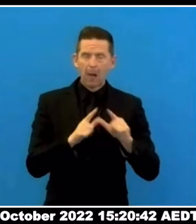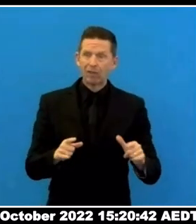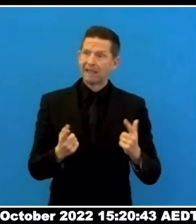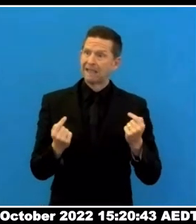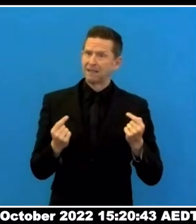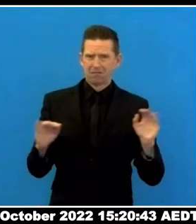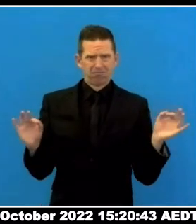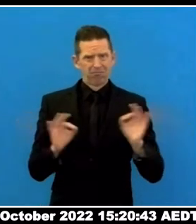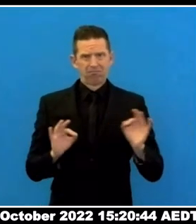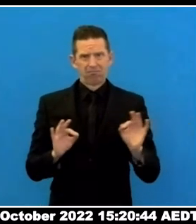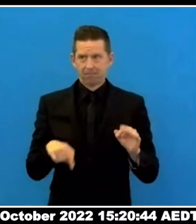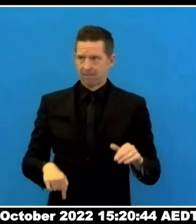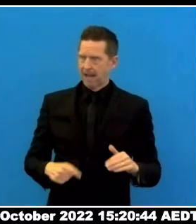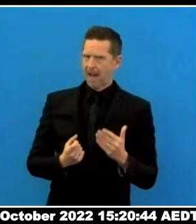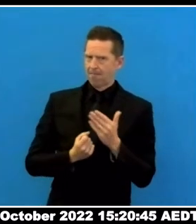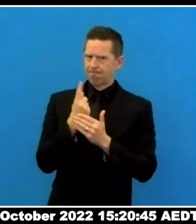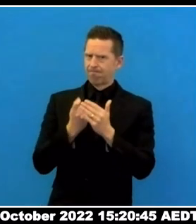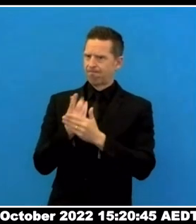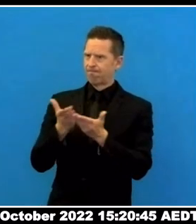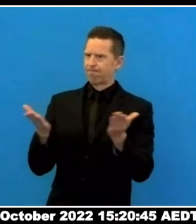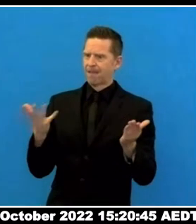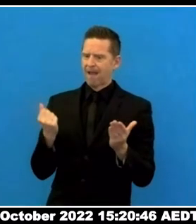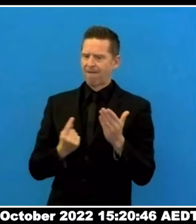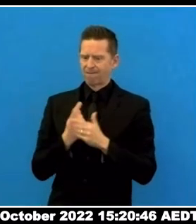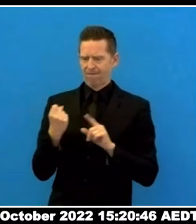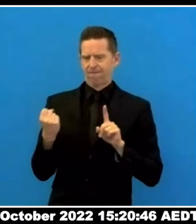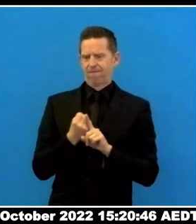This is what it comes now and affected us. Alright.